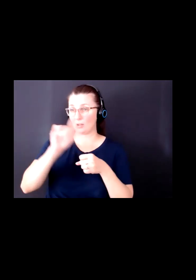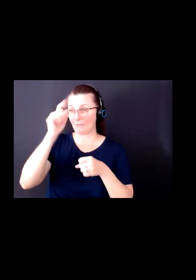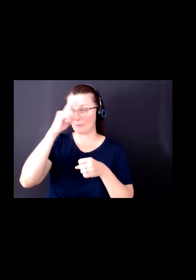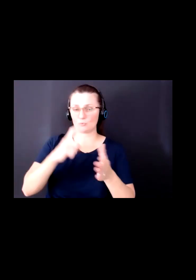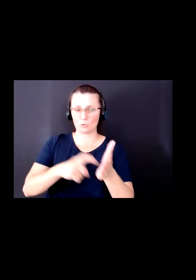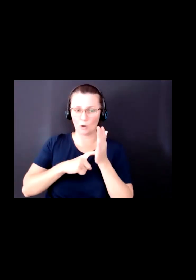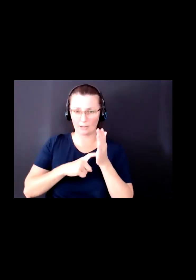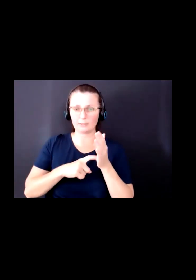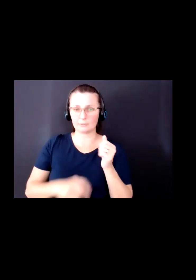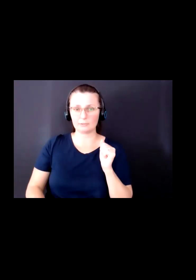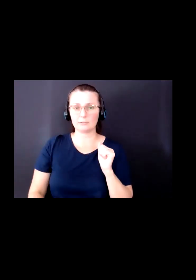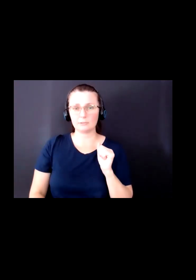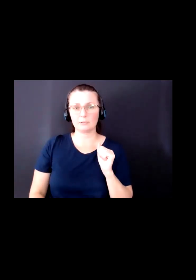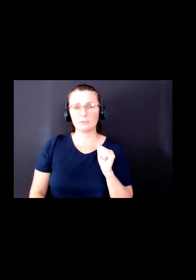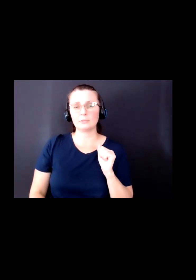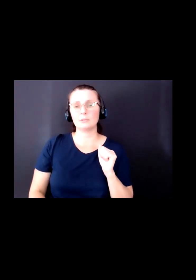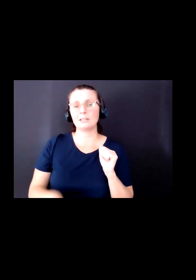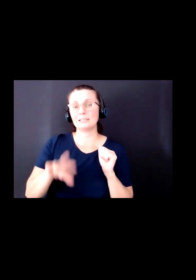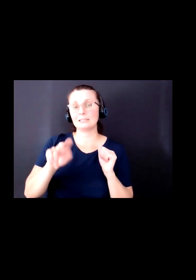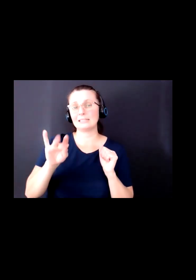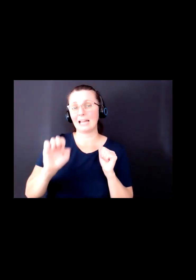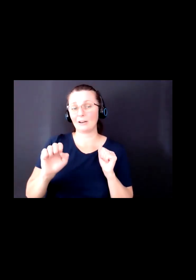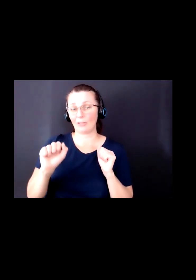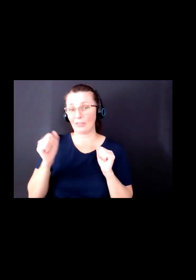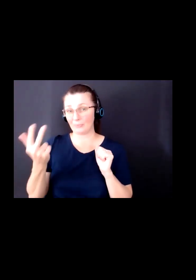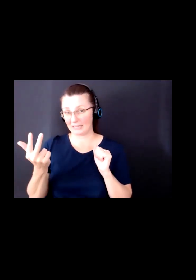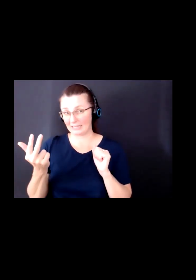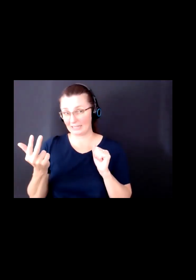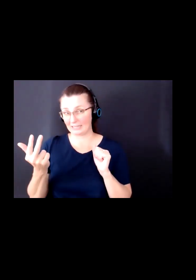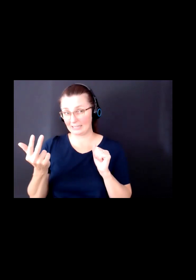Title III entities, are not required to have an ADA